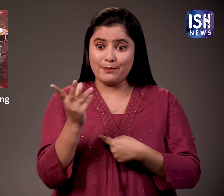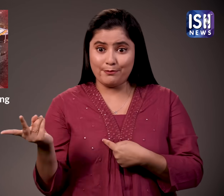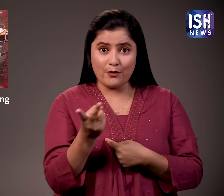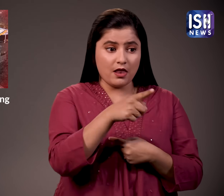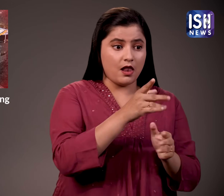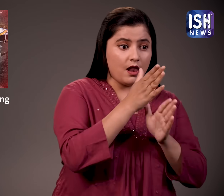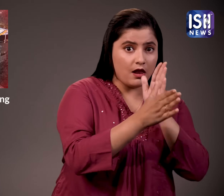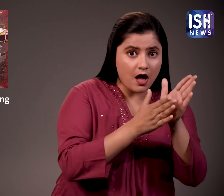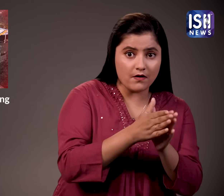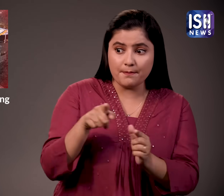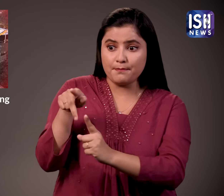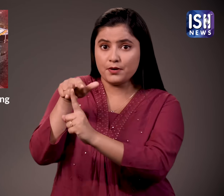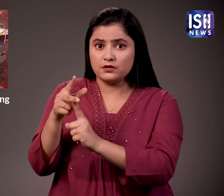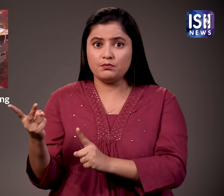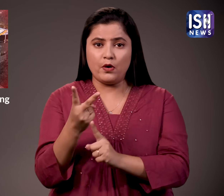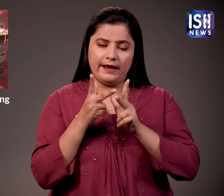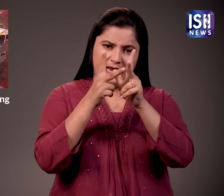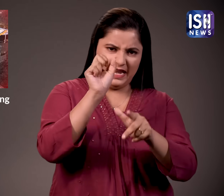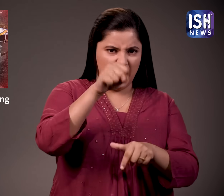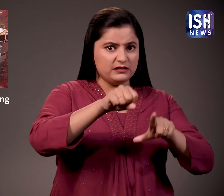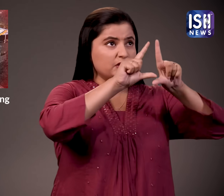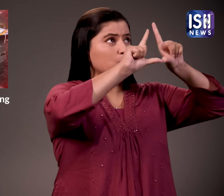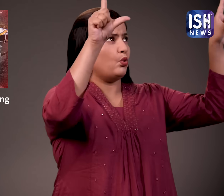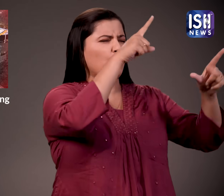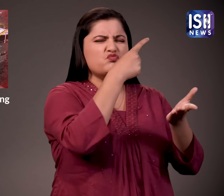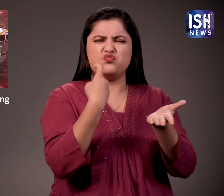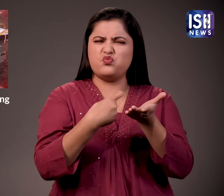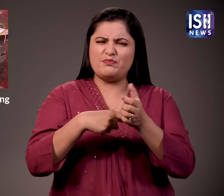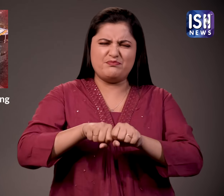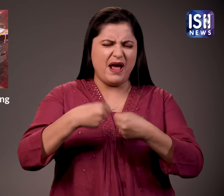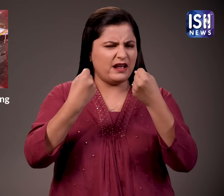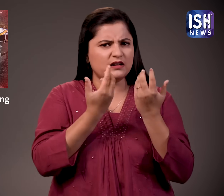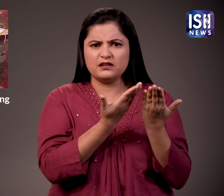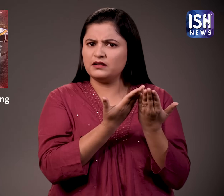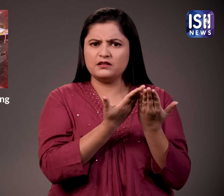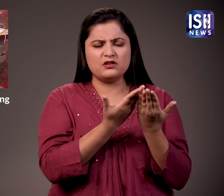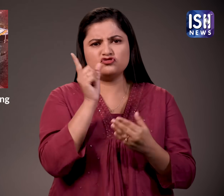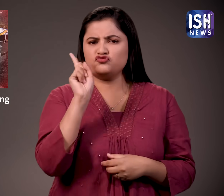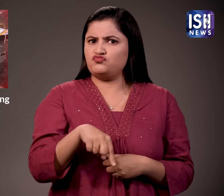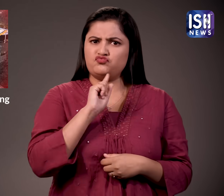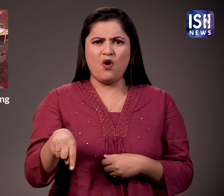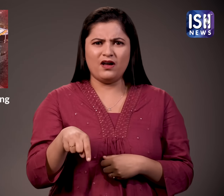However, both have claimed that the billboard was illegal.